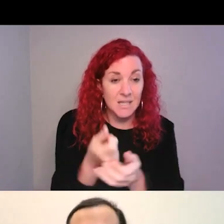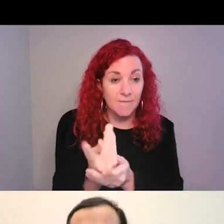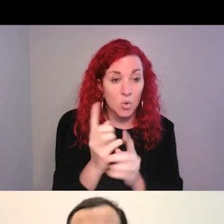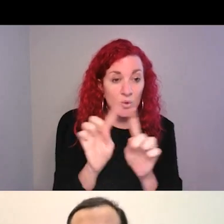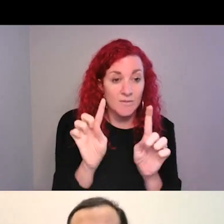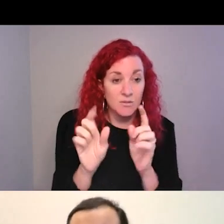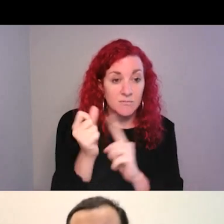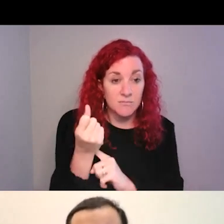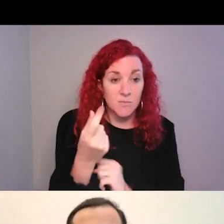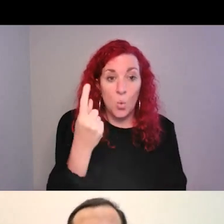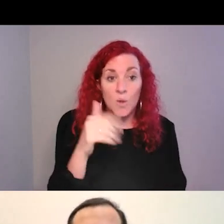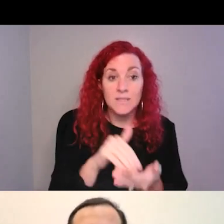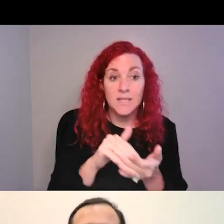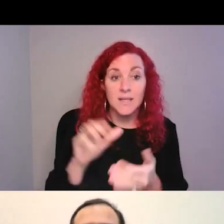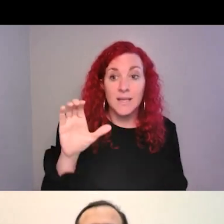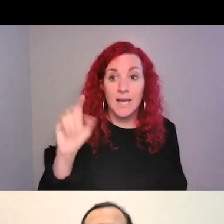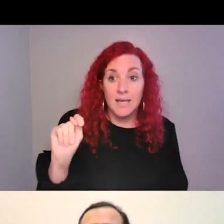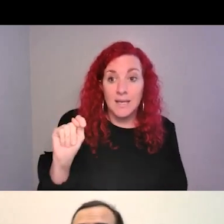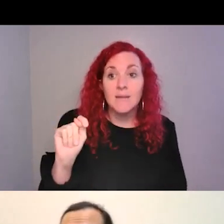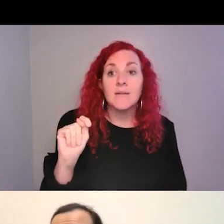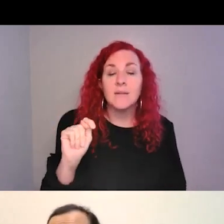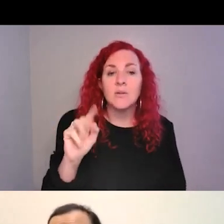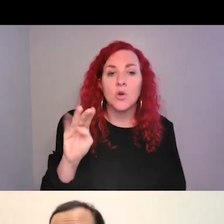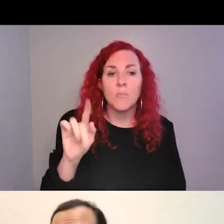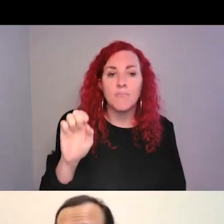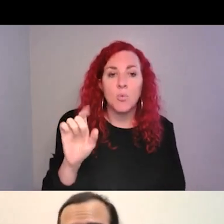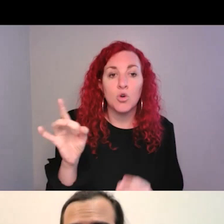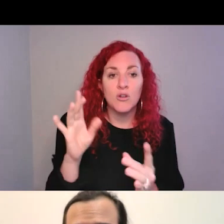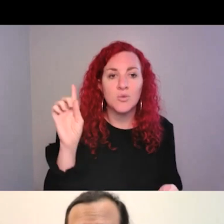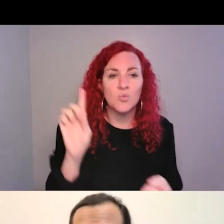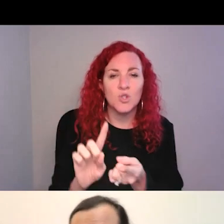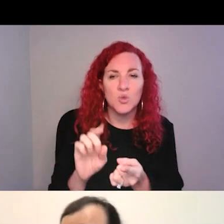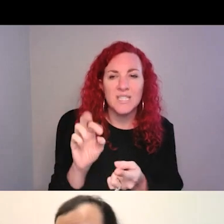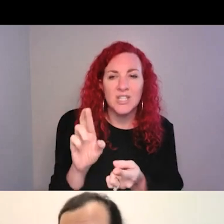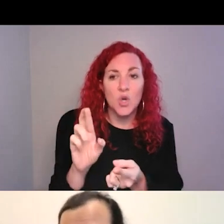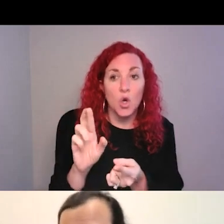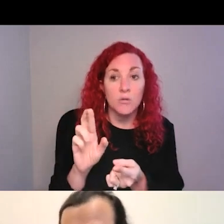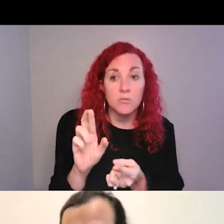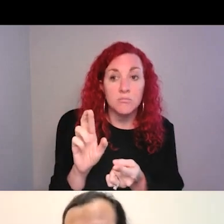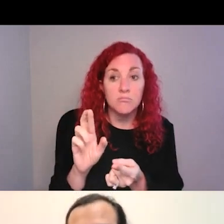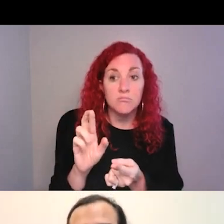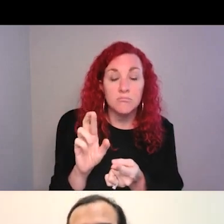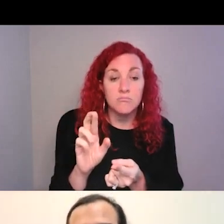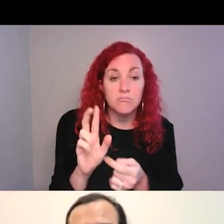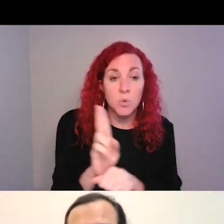ONE STUDY FOUND THAT MOBILE CRISISES ARE REDUCED WITH YOUTH. THERE WAS ANOTHER STUDY IN IOWA.